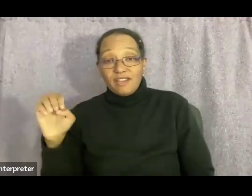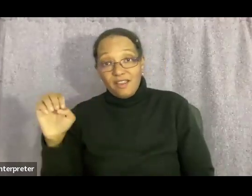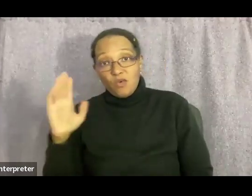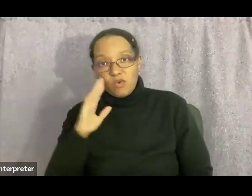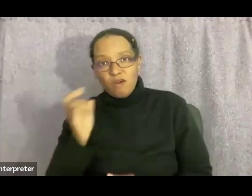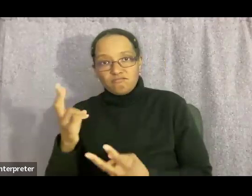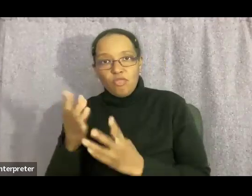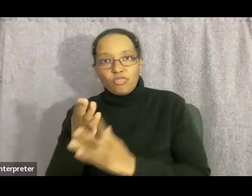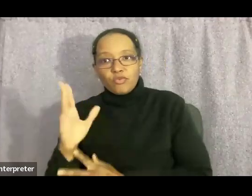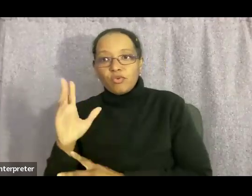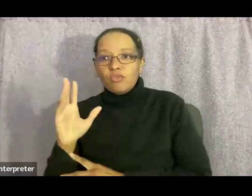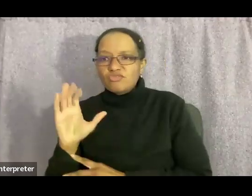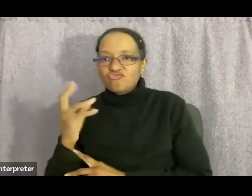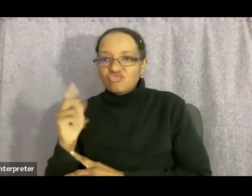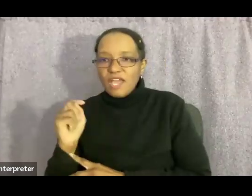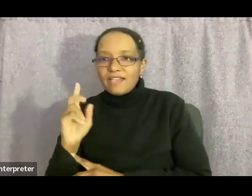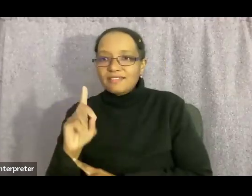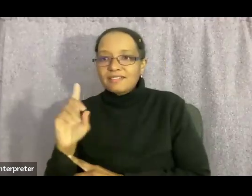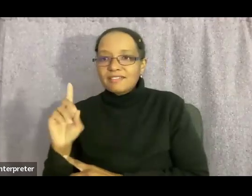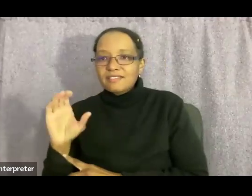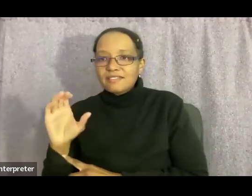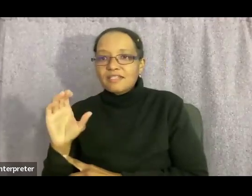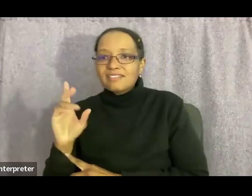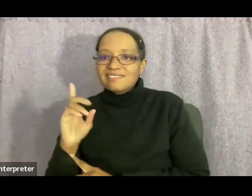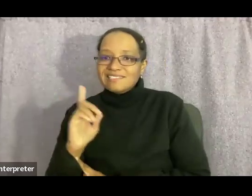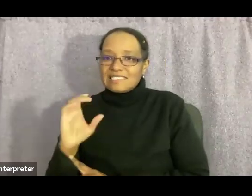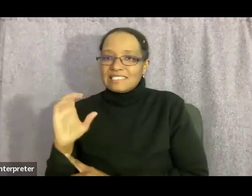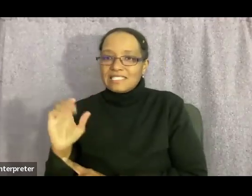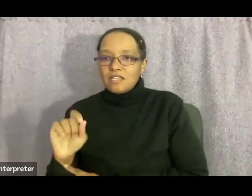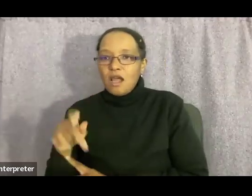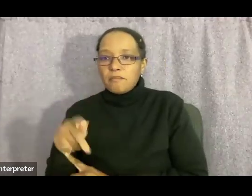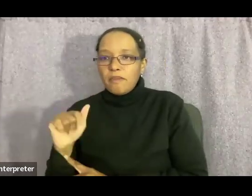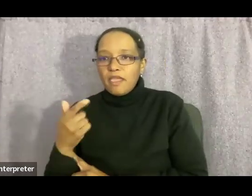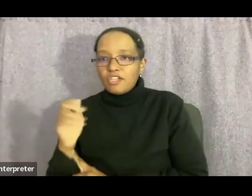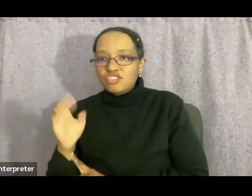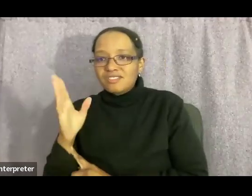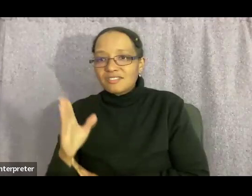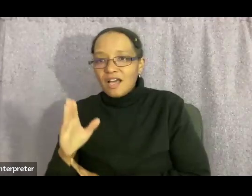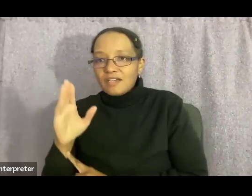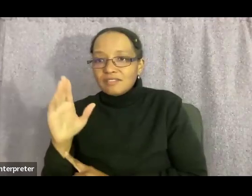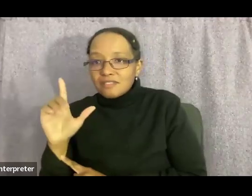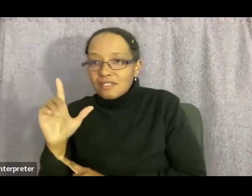It's dcc.page forward slash links where you can sign up for classes and follow us.